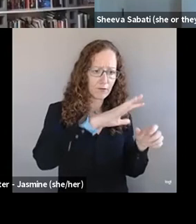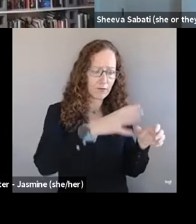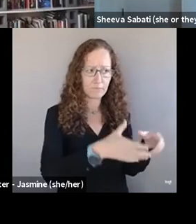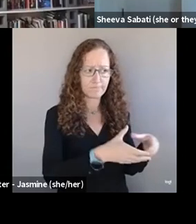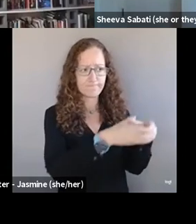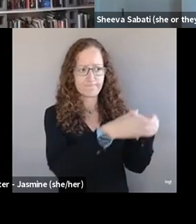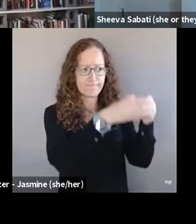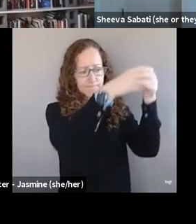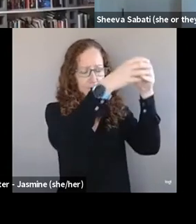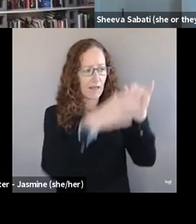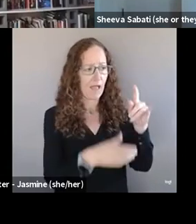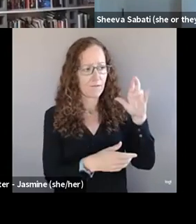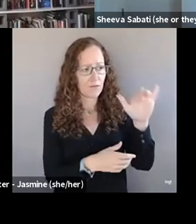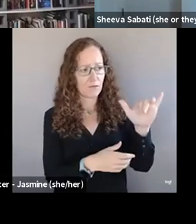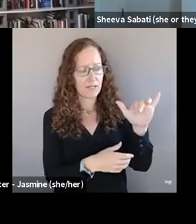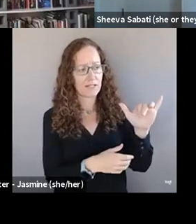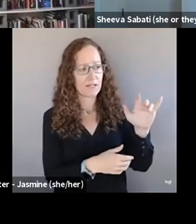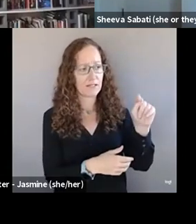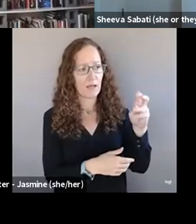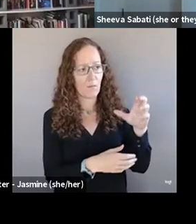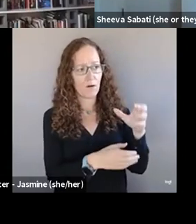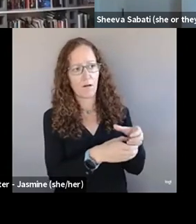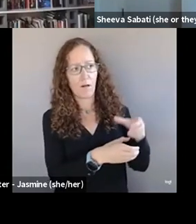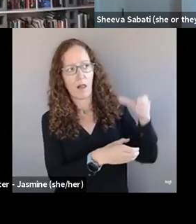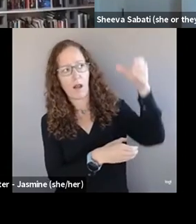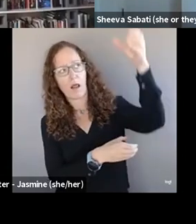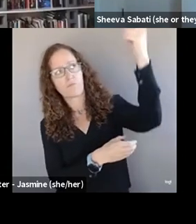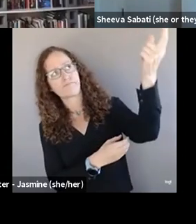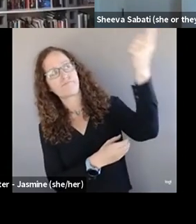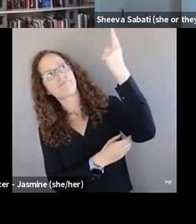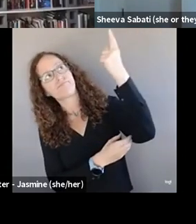there is an incrementer ability. So I think there are ways that